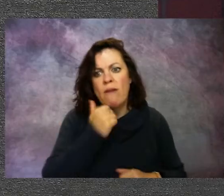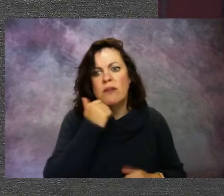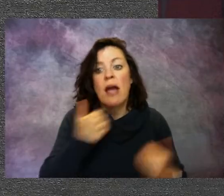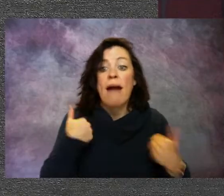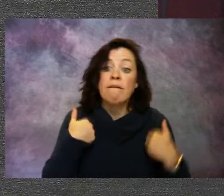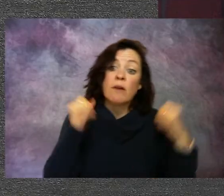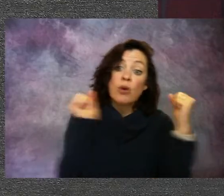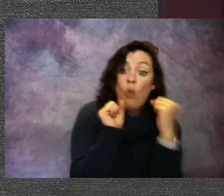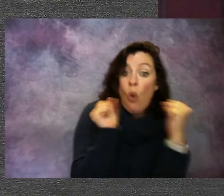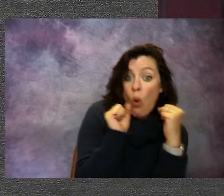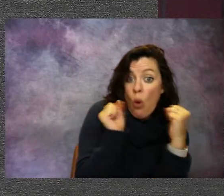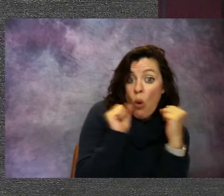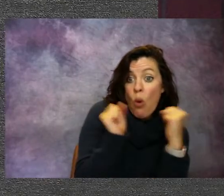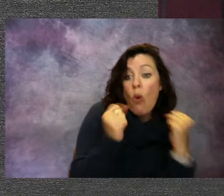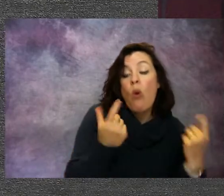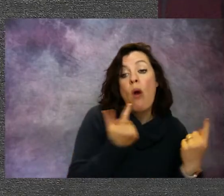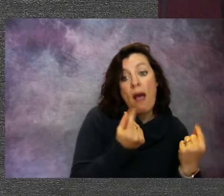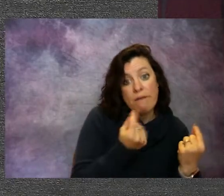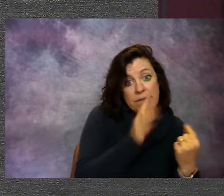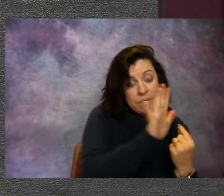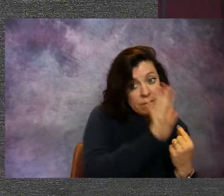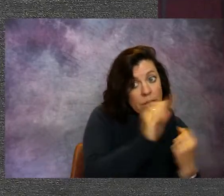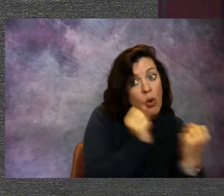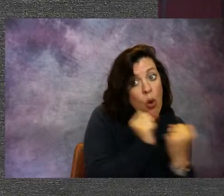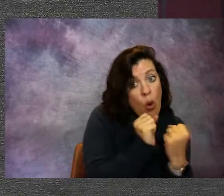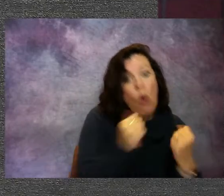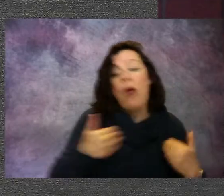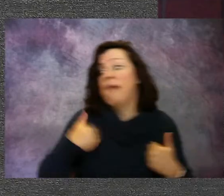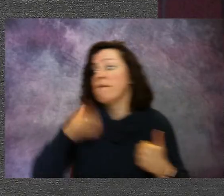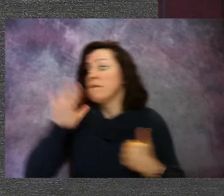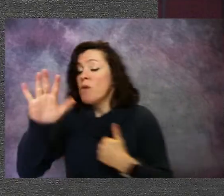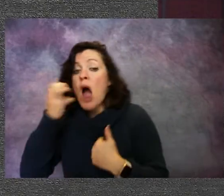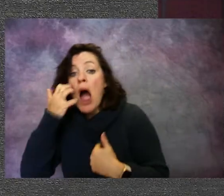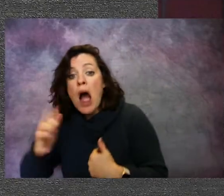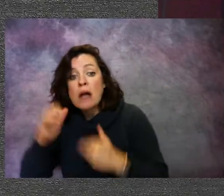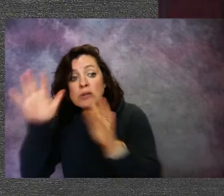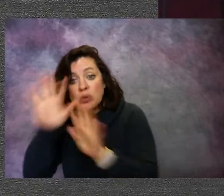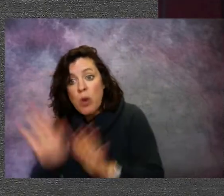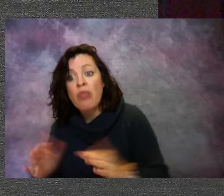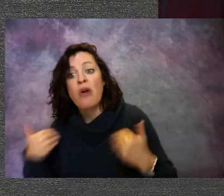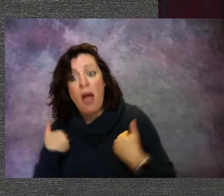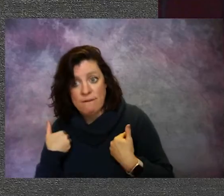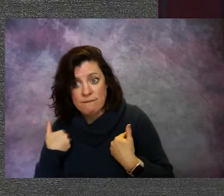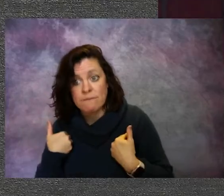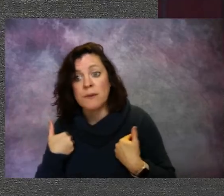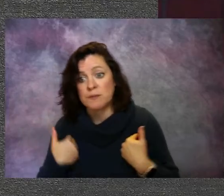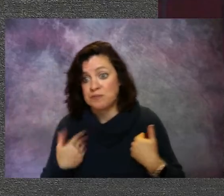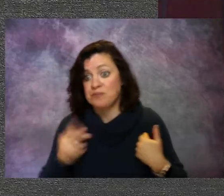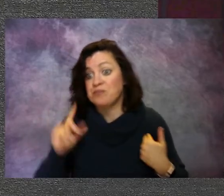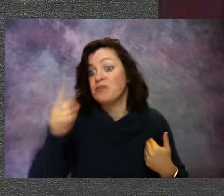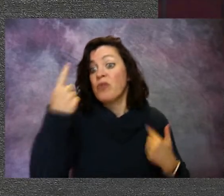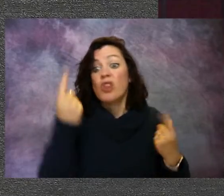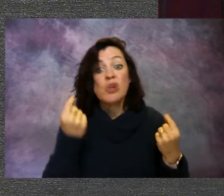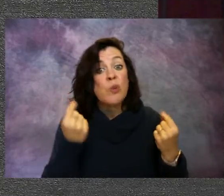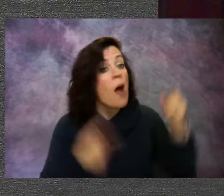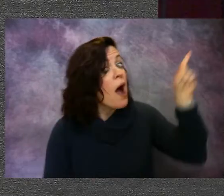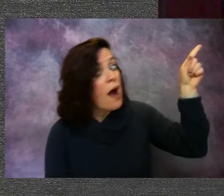and some of this weather we have when it's hot outside. So, the first type of weather that we have here is windy.